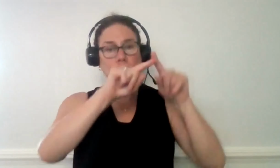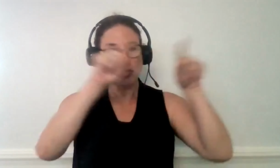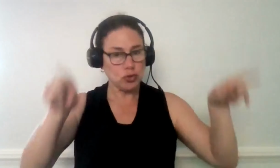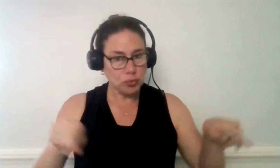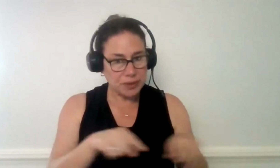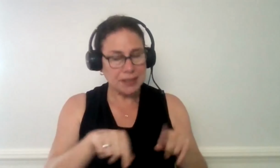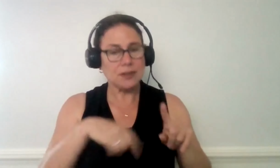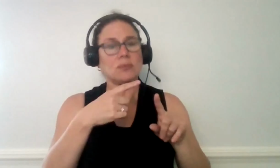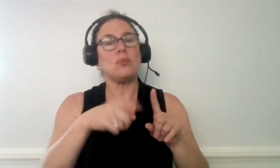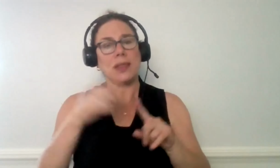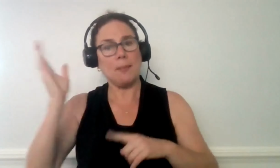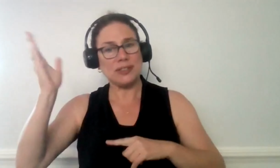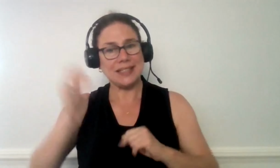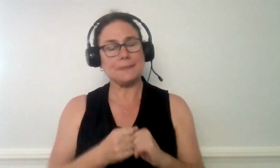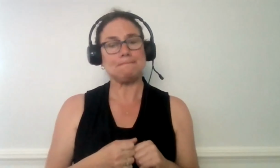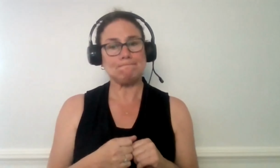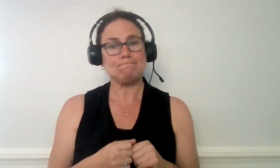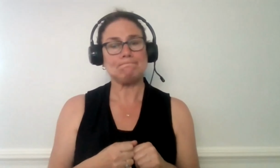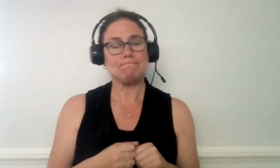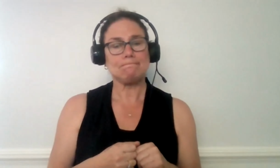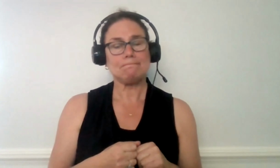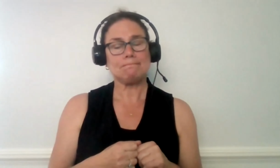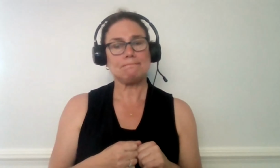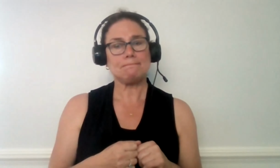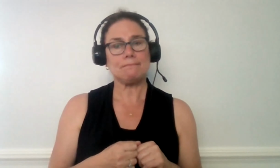Rachael Hu: Thank you.